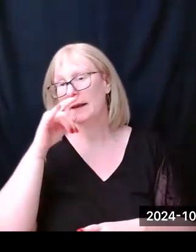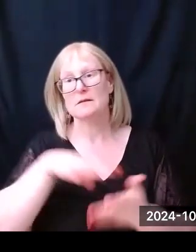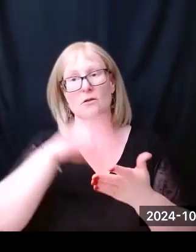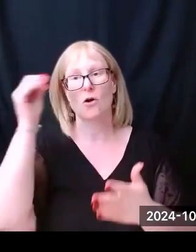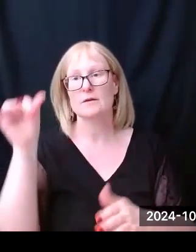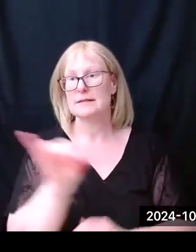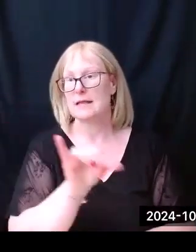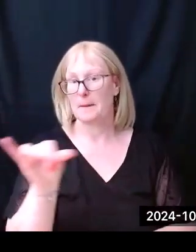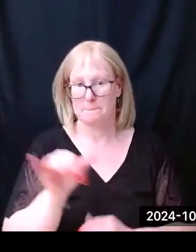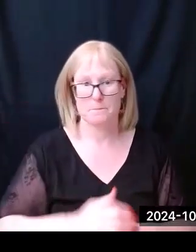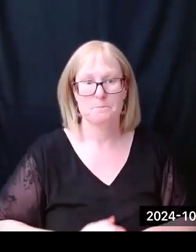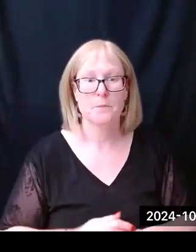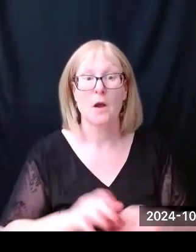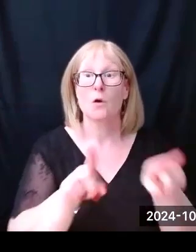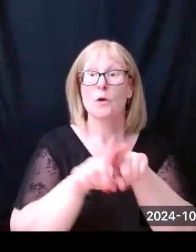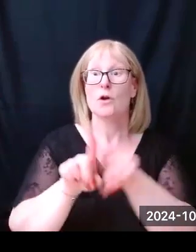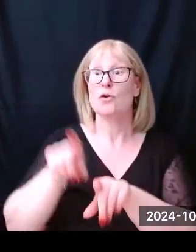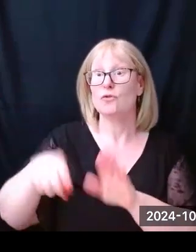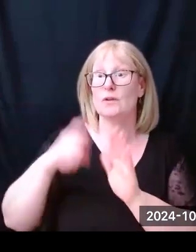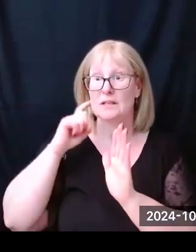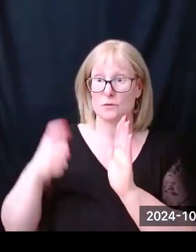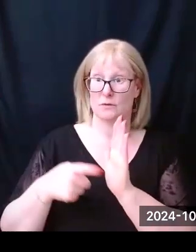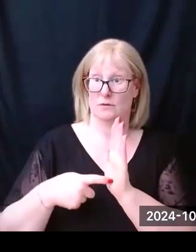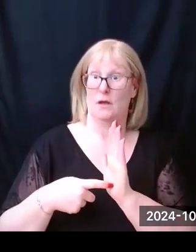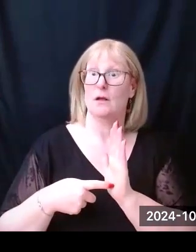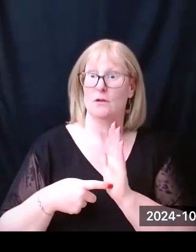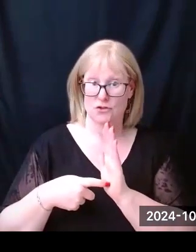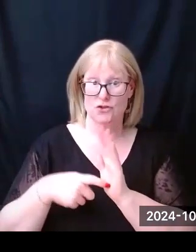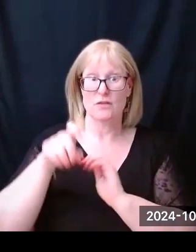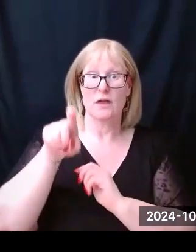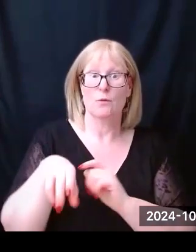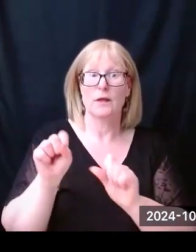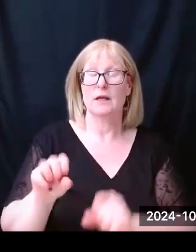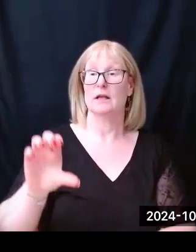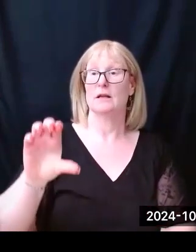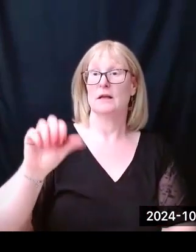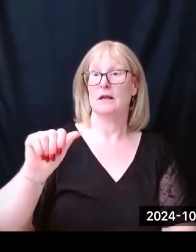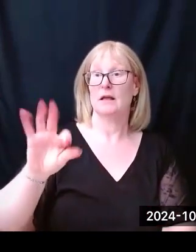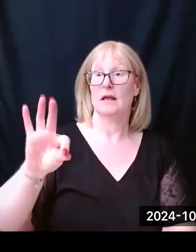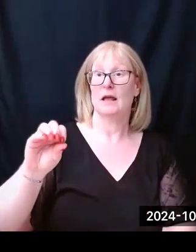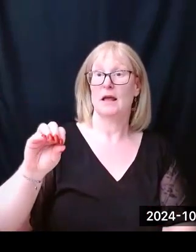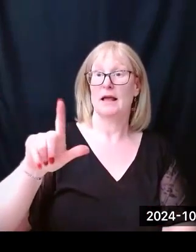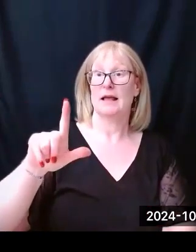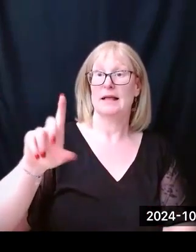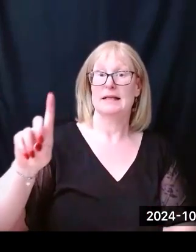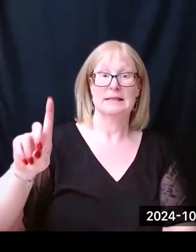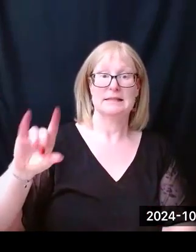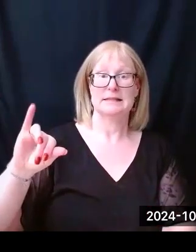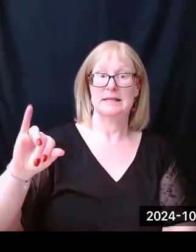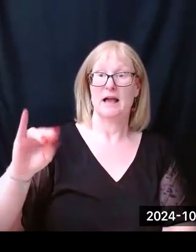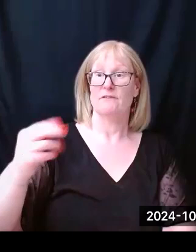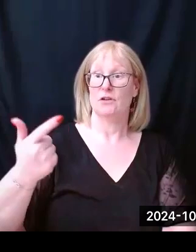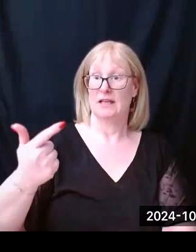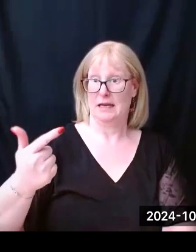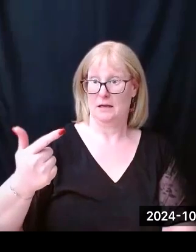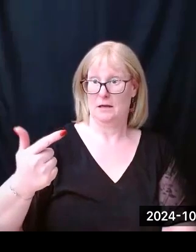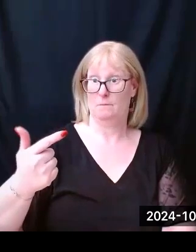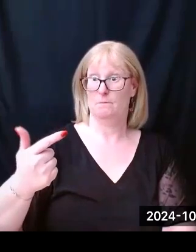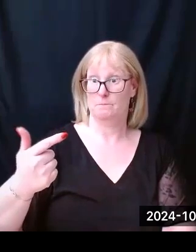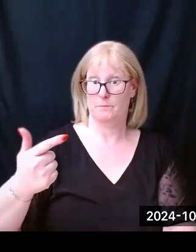We also have to acknowledge that we can help kids build skills by scaffolding them through it. And that's why there's a picture